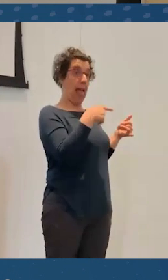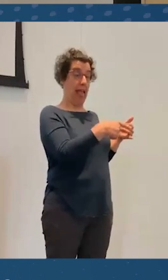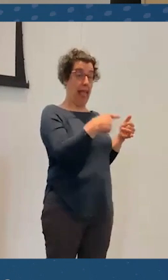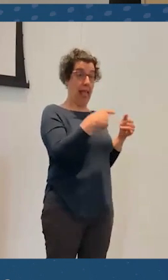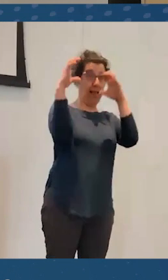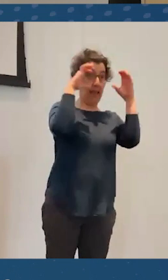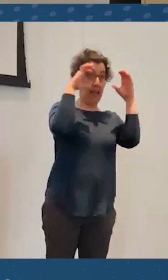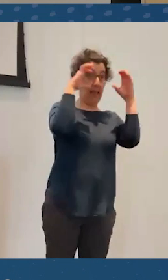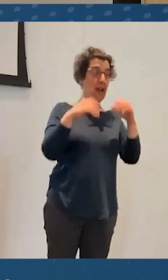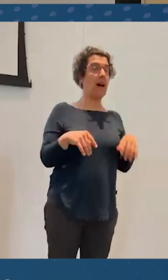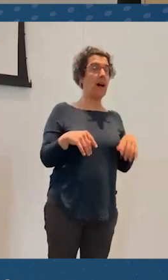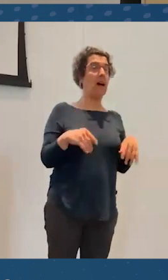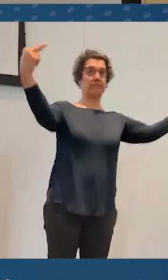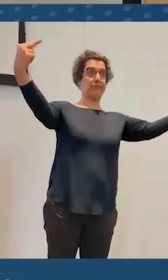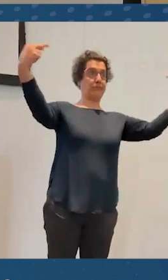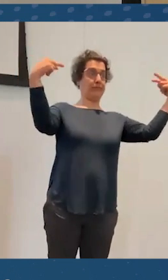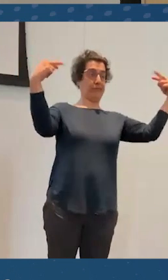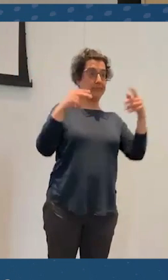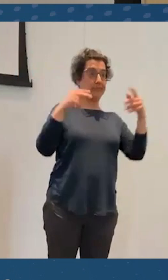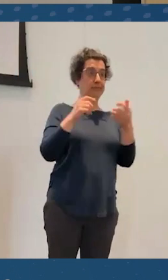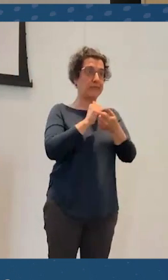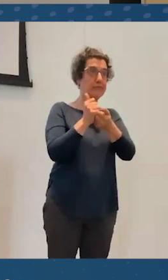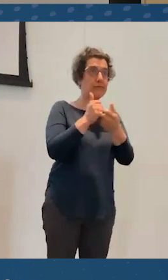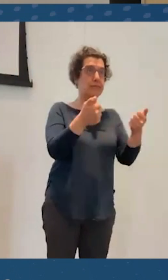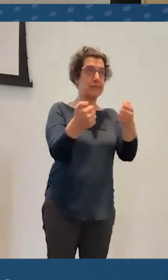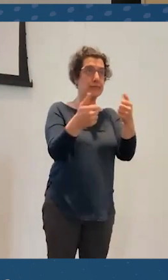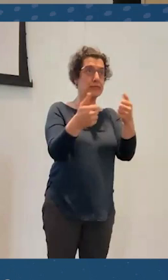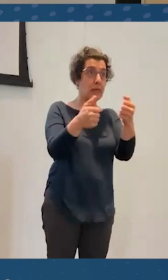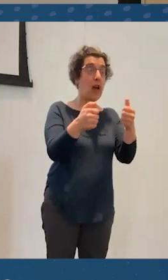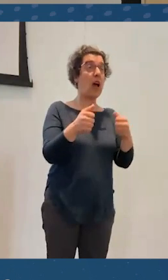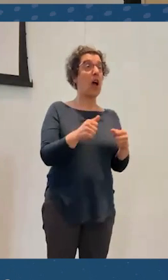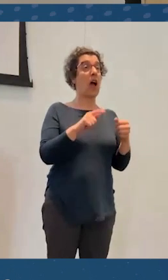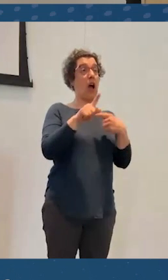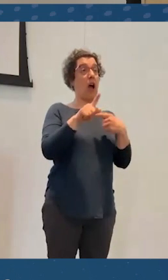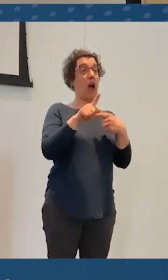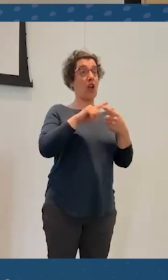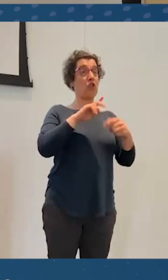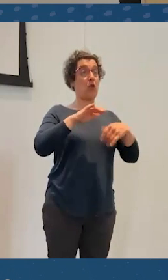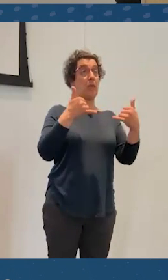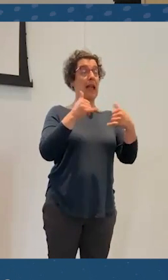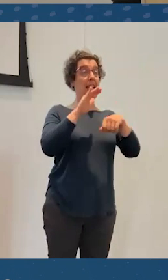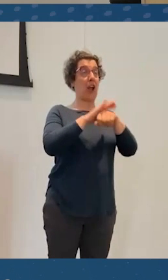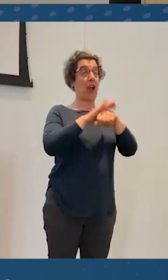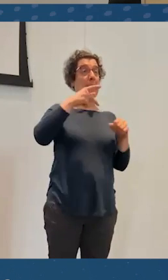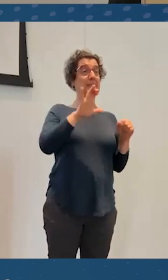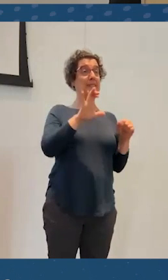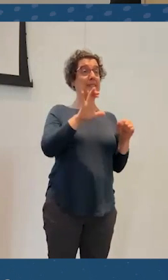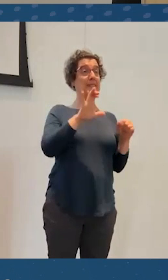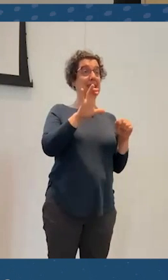And so when you're playing our games on PC, VR players can enable a mode that